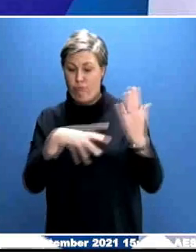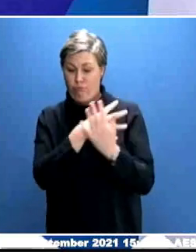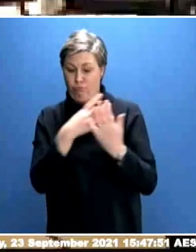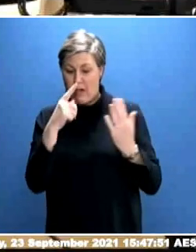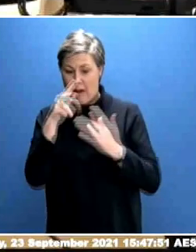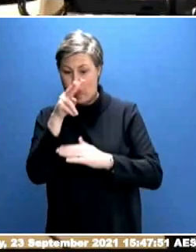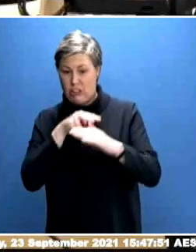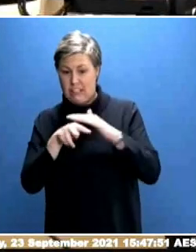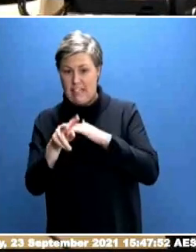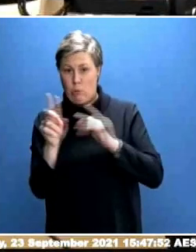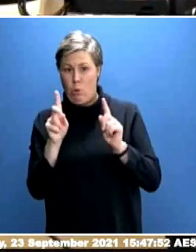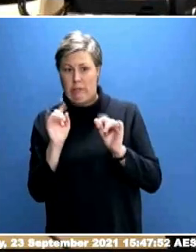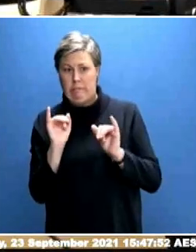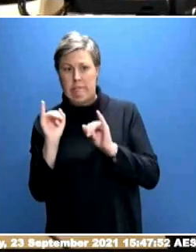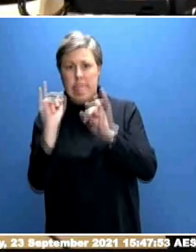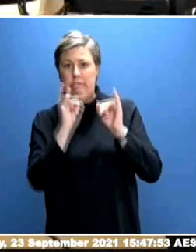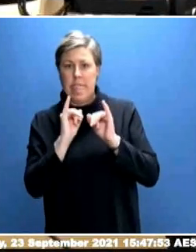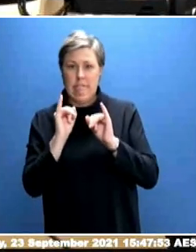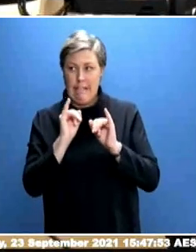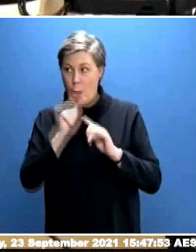tell you what is planned for tomorrow.